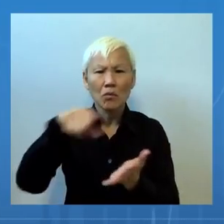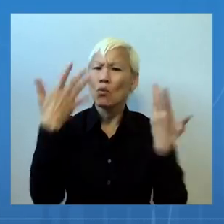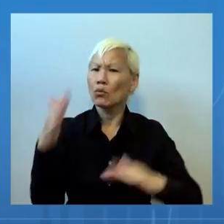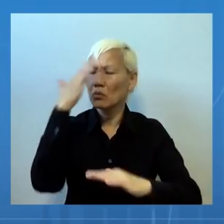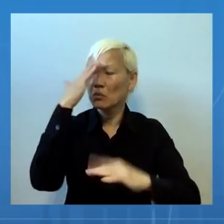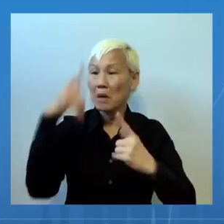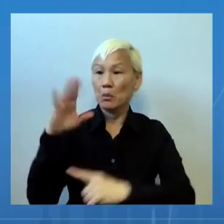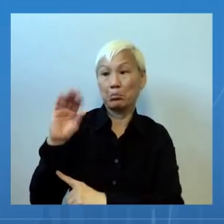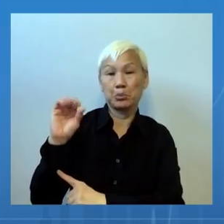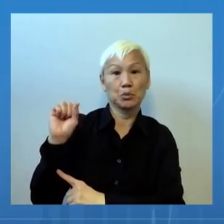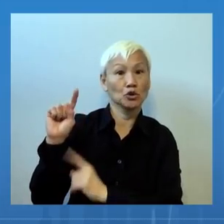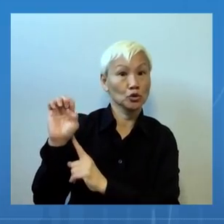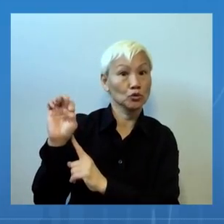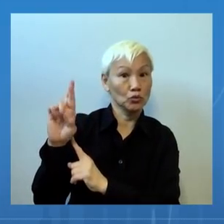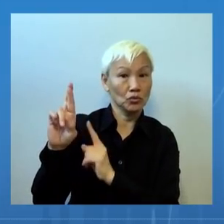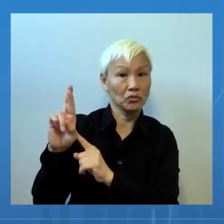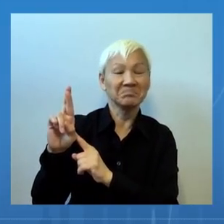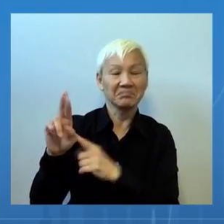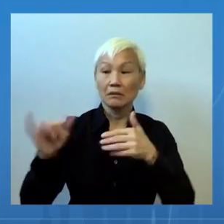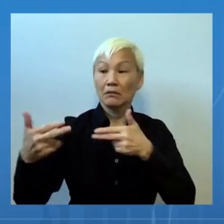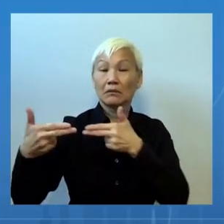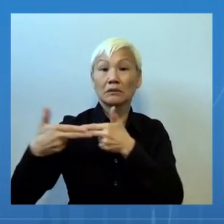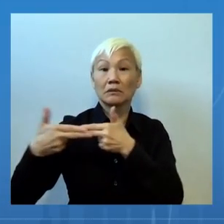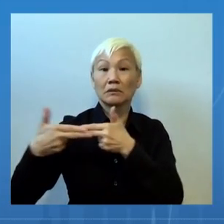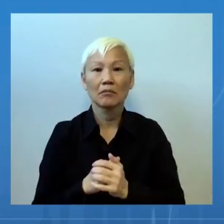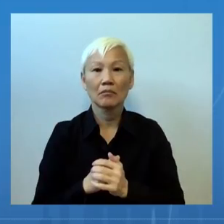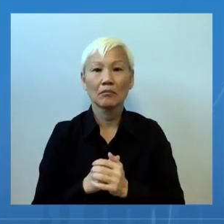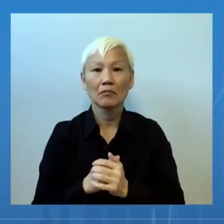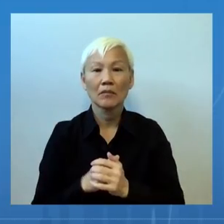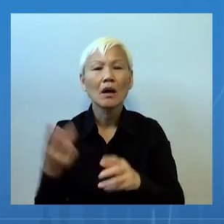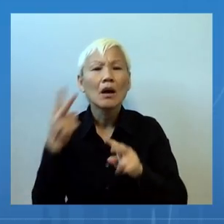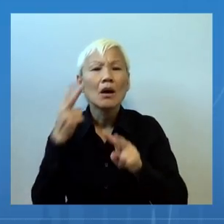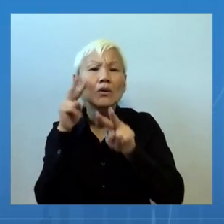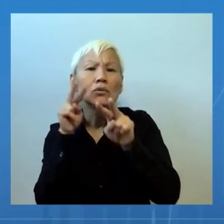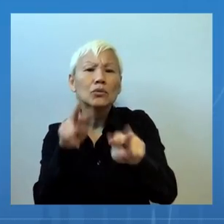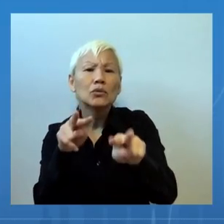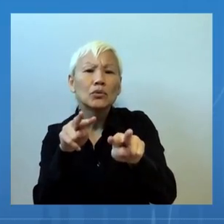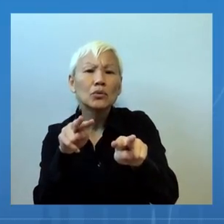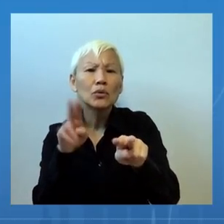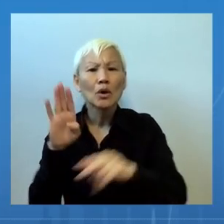First, let's take a look at the effect of booster shots on the level of neutralizing antibodies,